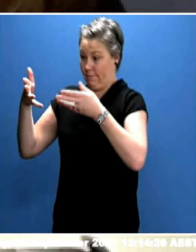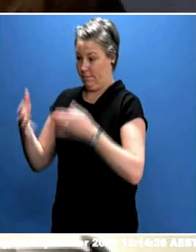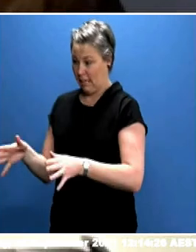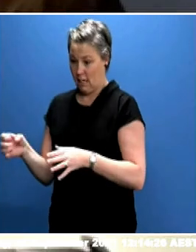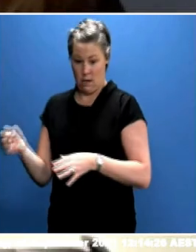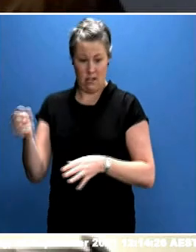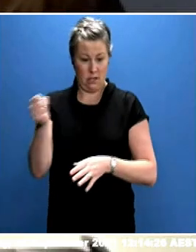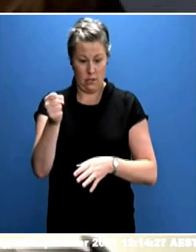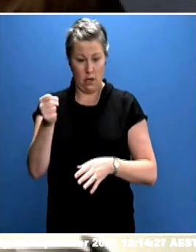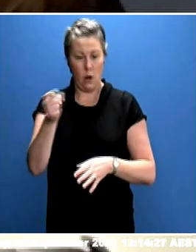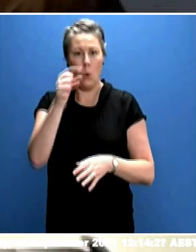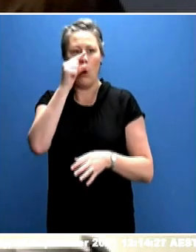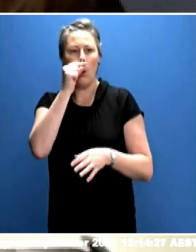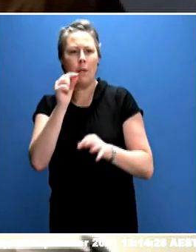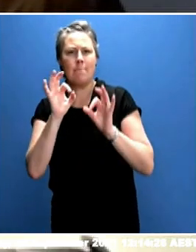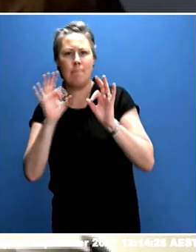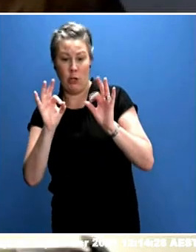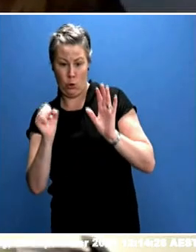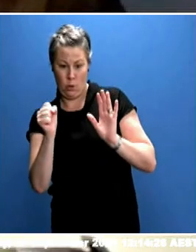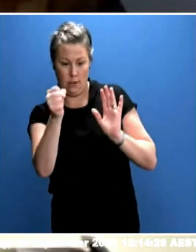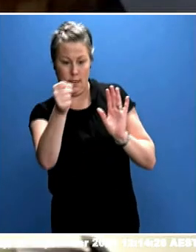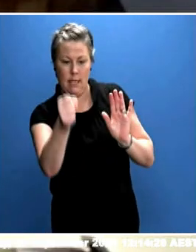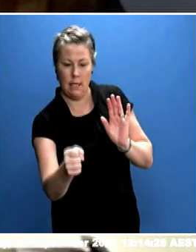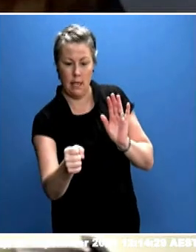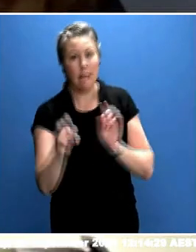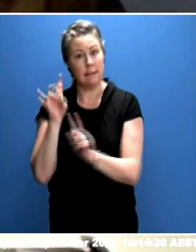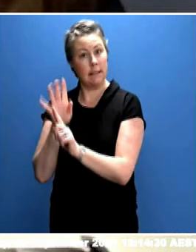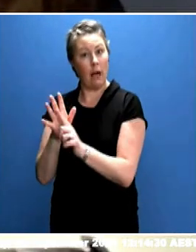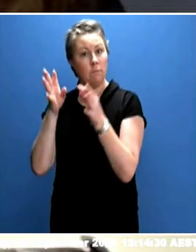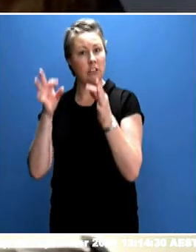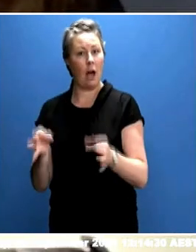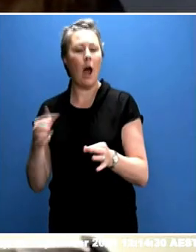Centre could be somewhere where a child can go voluntarily, but with those